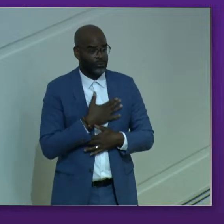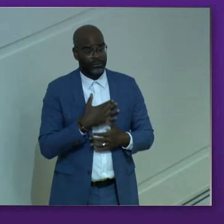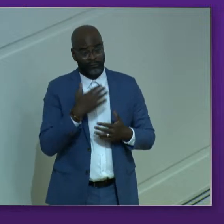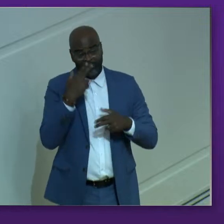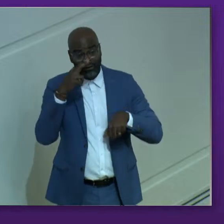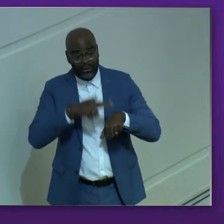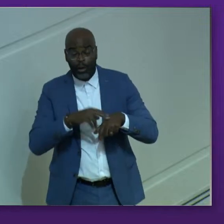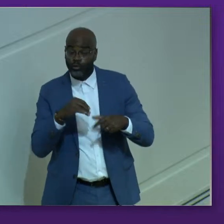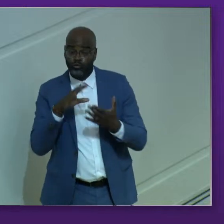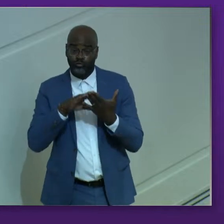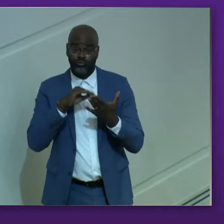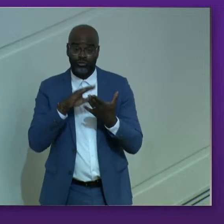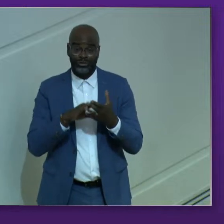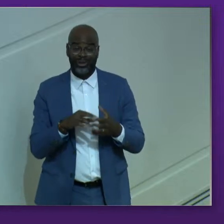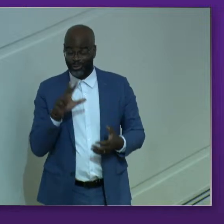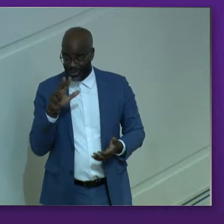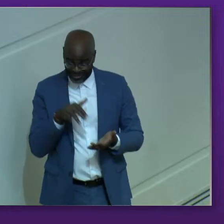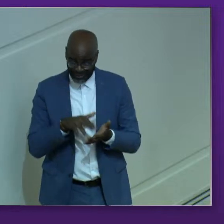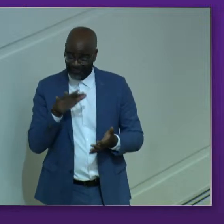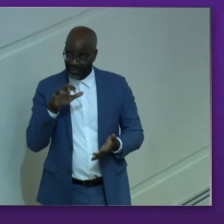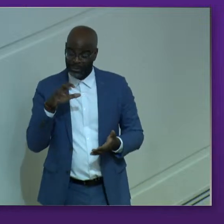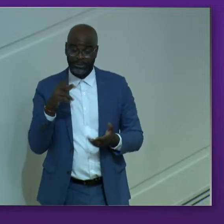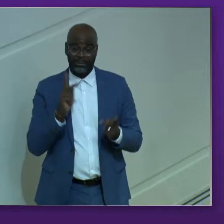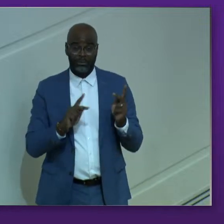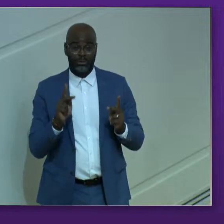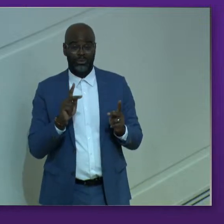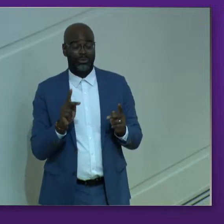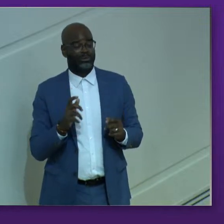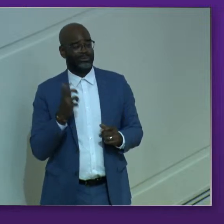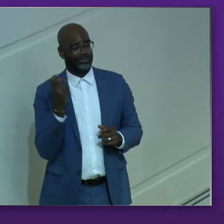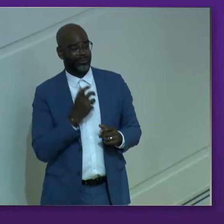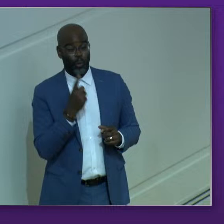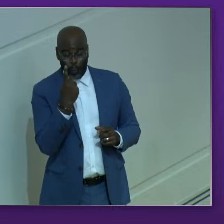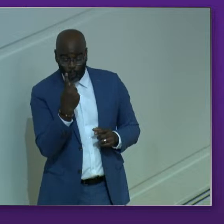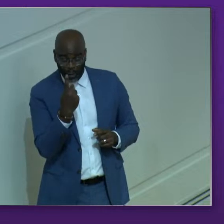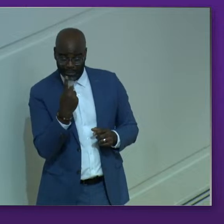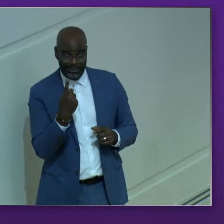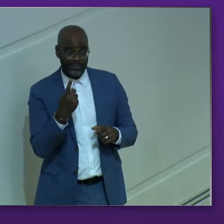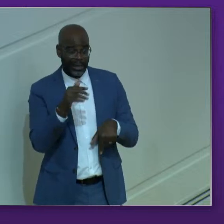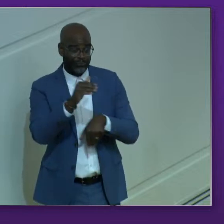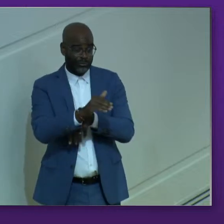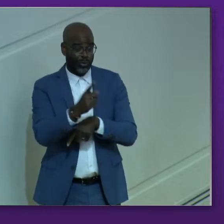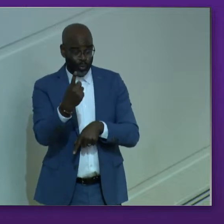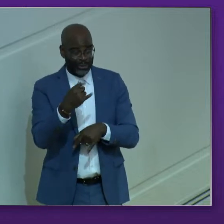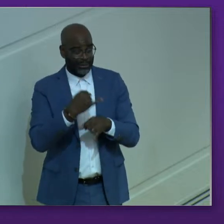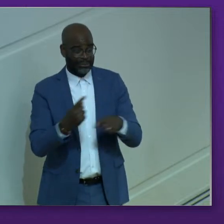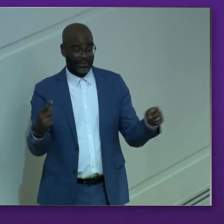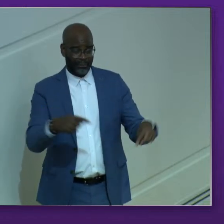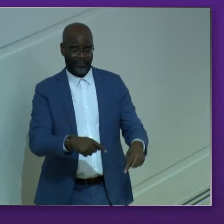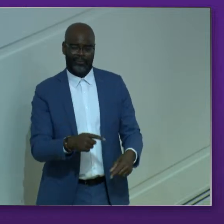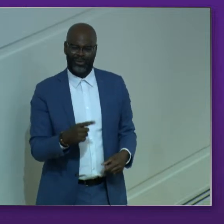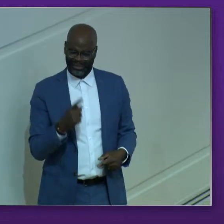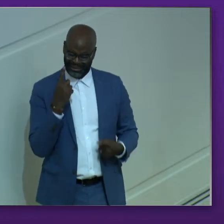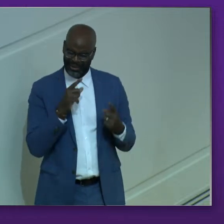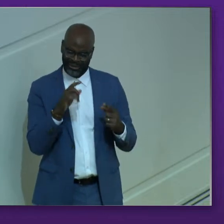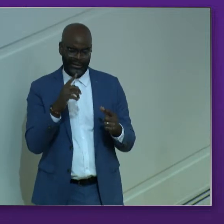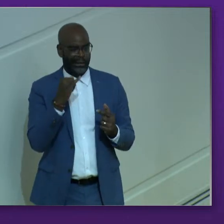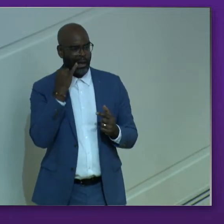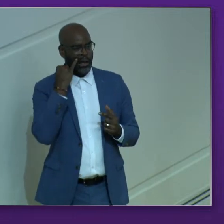MORE THAN 150 EXHIBITS 35 3530 500 VISITORS TO OUR CAMPUS MANY ENTIRE FAMILIES. FOR AN AFTERNOON OF FUN AND LEARNING.